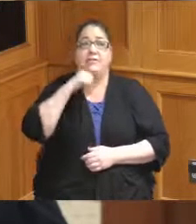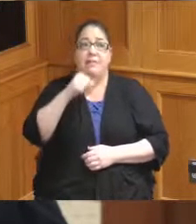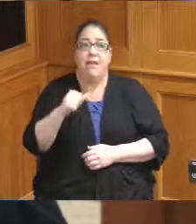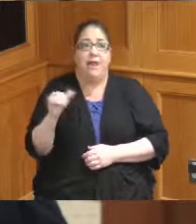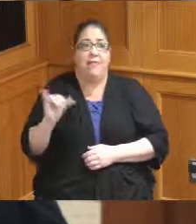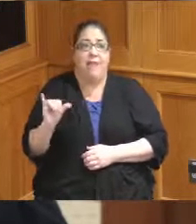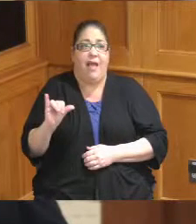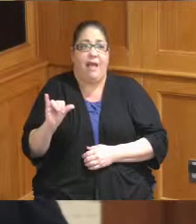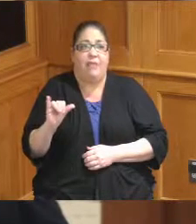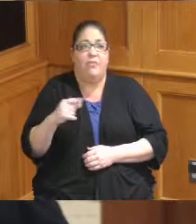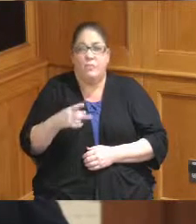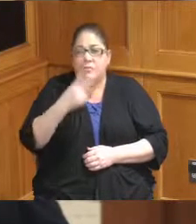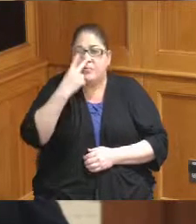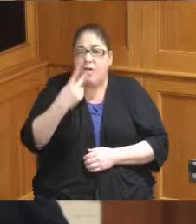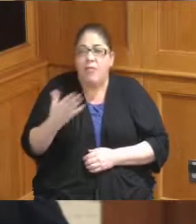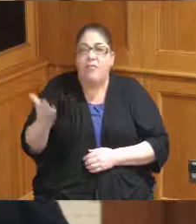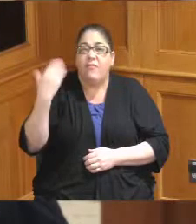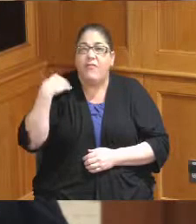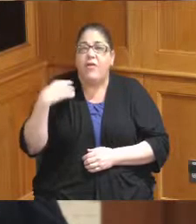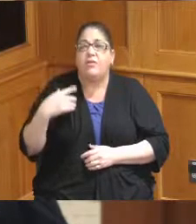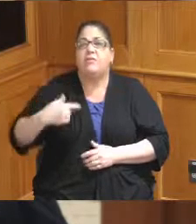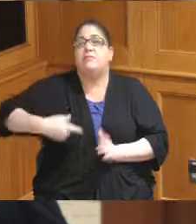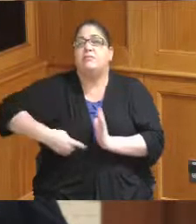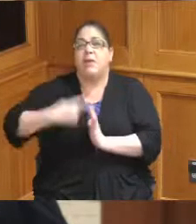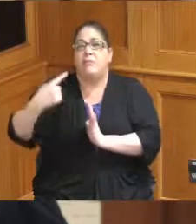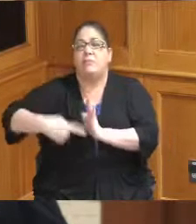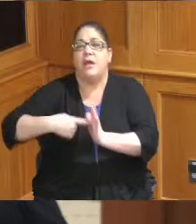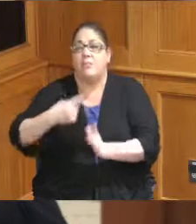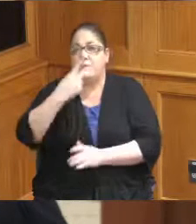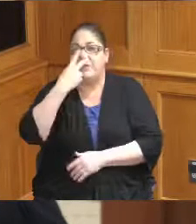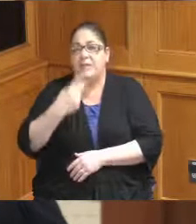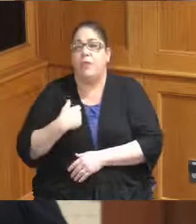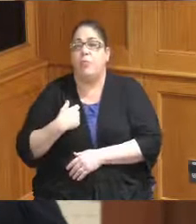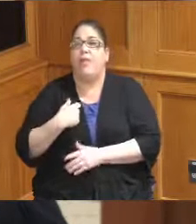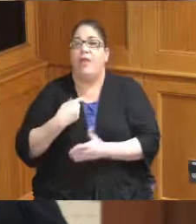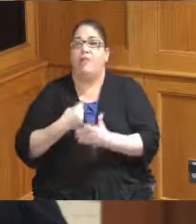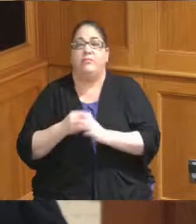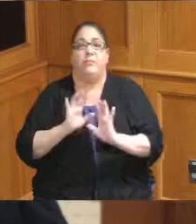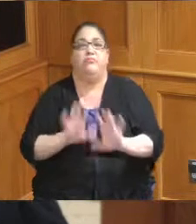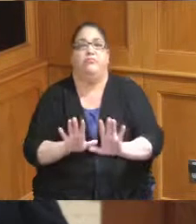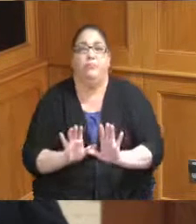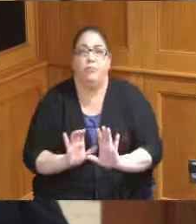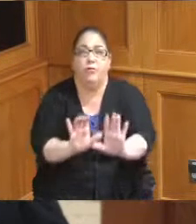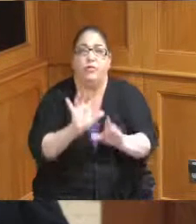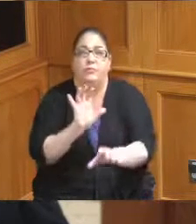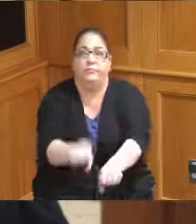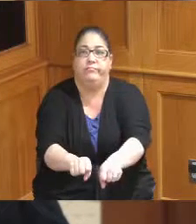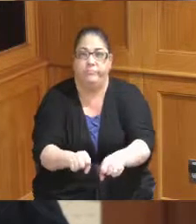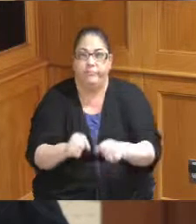what you see from MSD from time to time within easement appropriation four additional homes